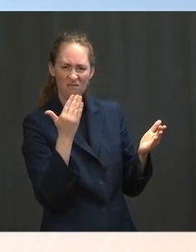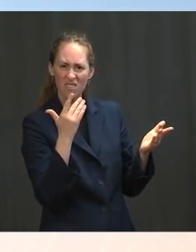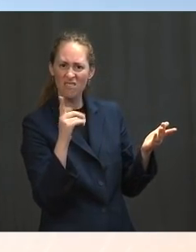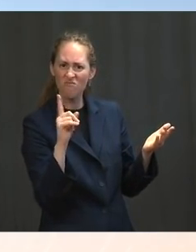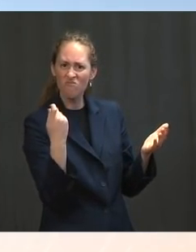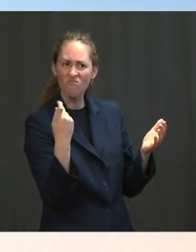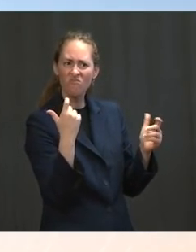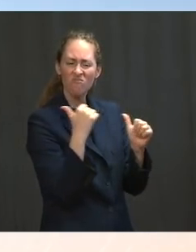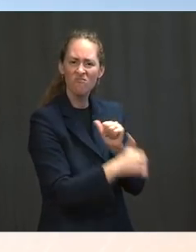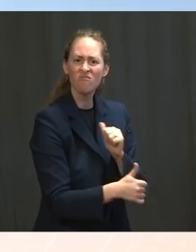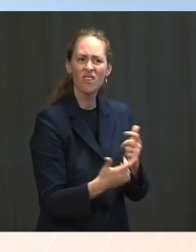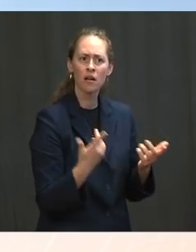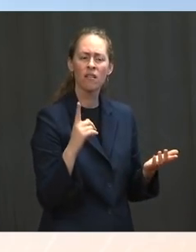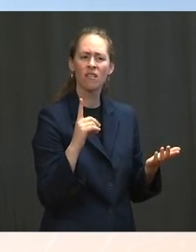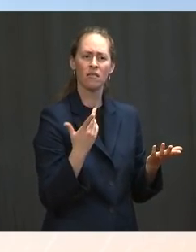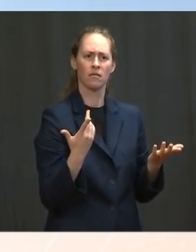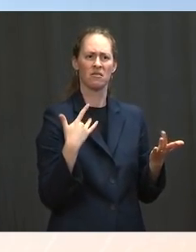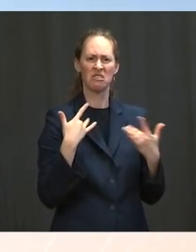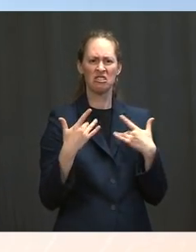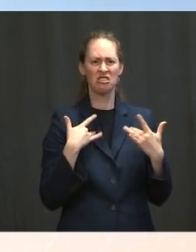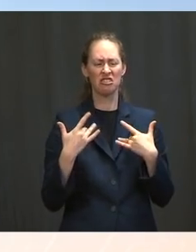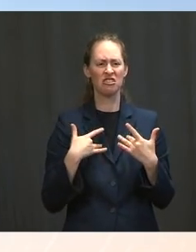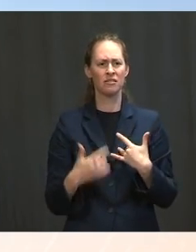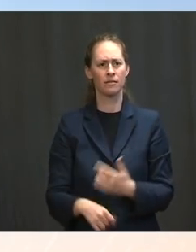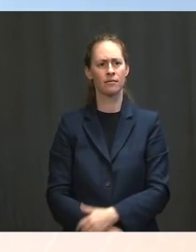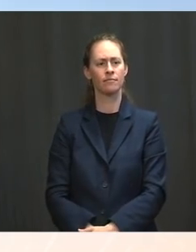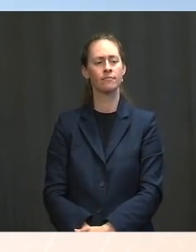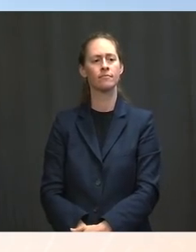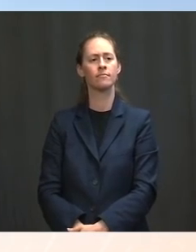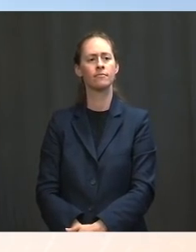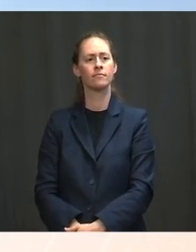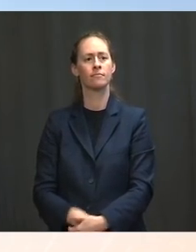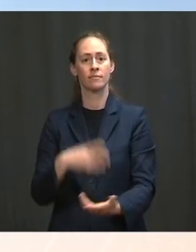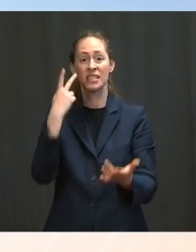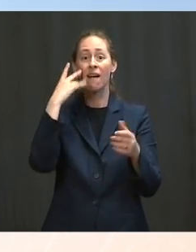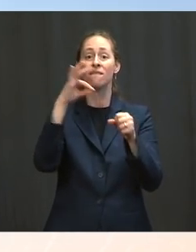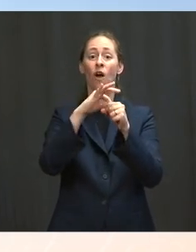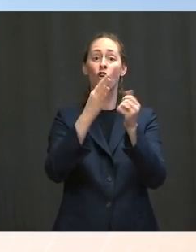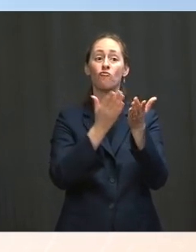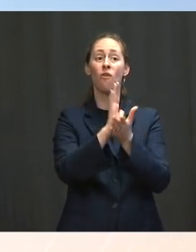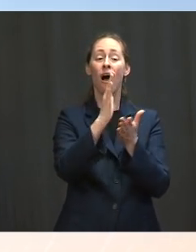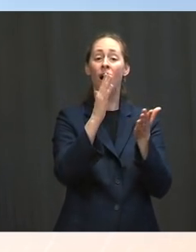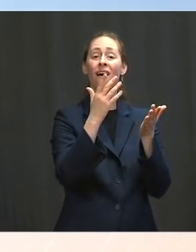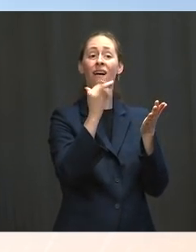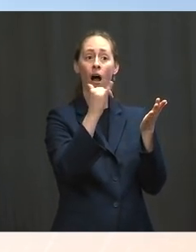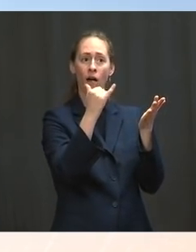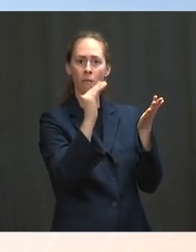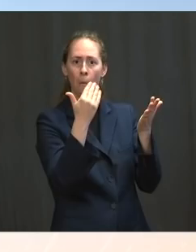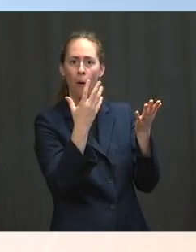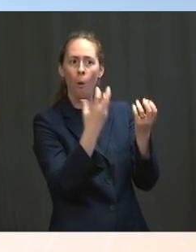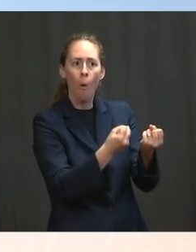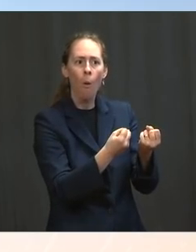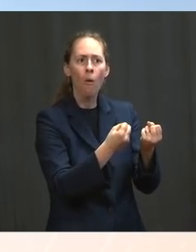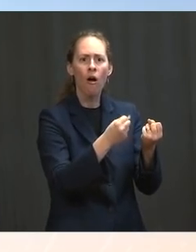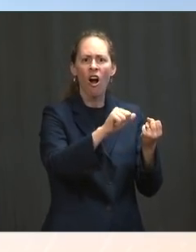is feeling as they see voting rights stall, as they see policing stalled, as they see the issue of reparations